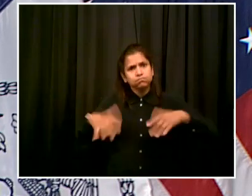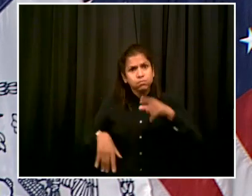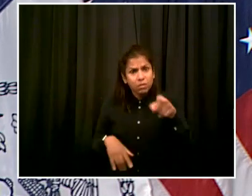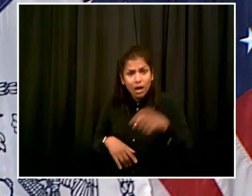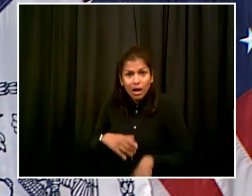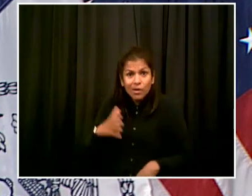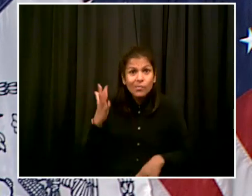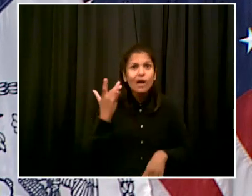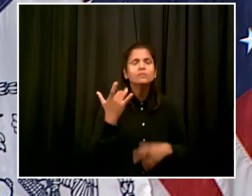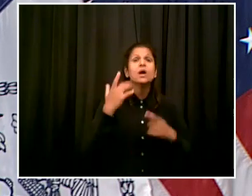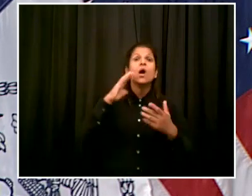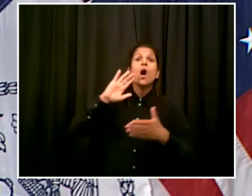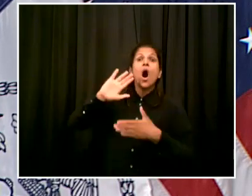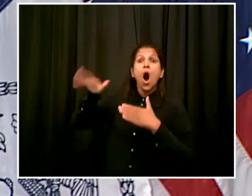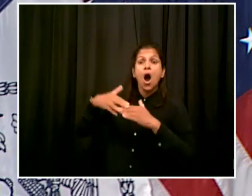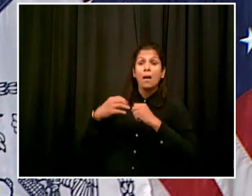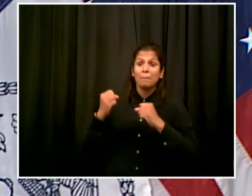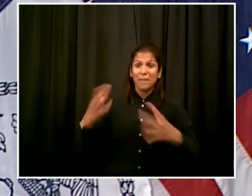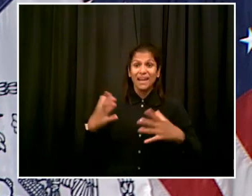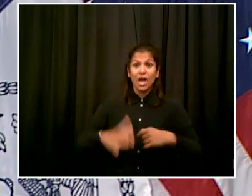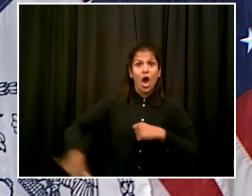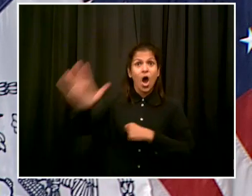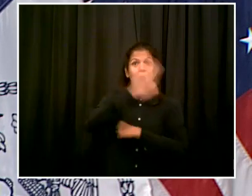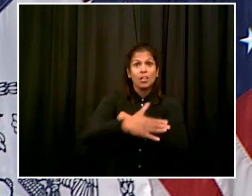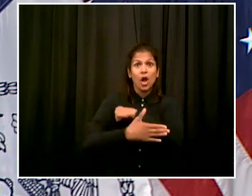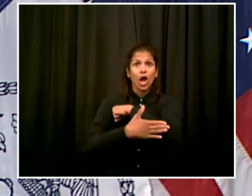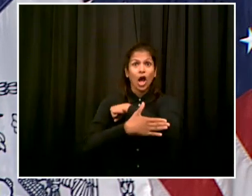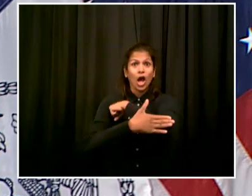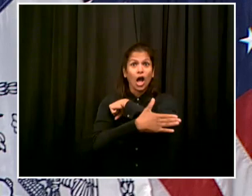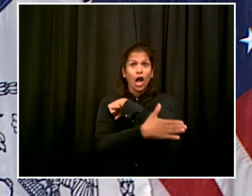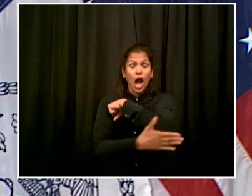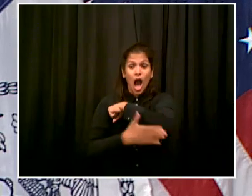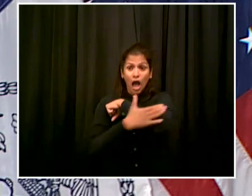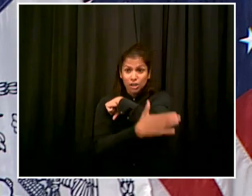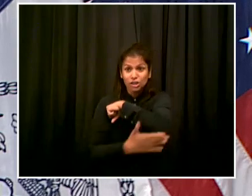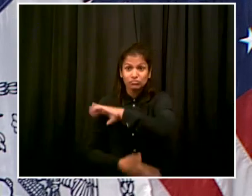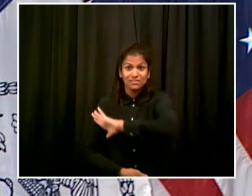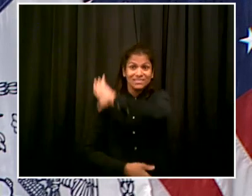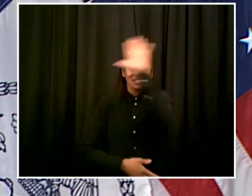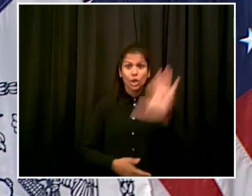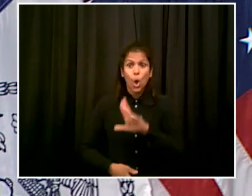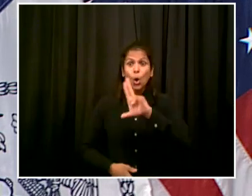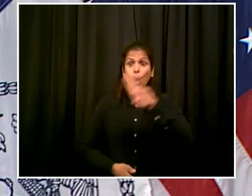COUNTRY. ACTUALLY, OIRNICAL,LY A LOT OF BUSINESSES ARE